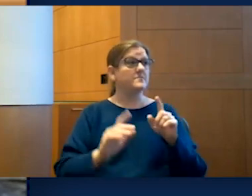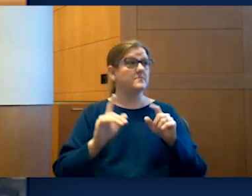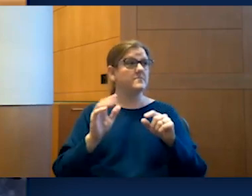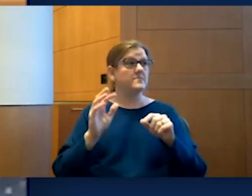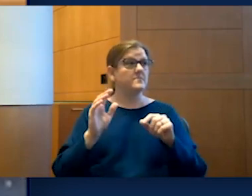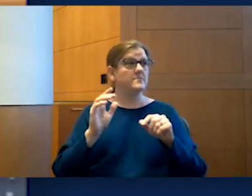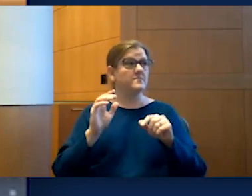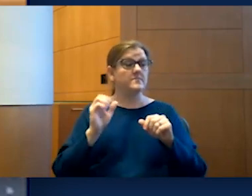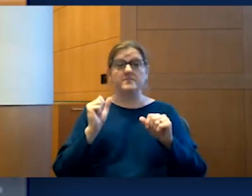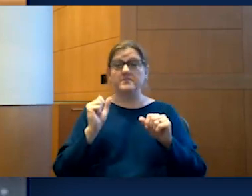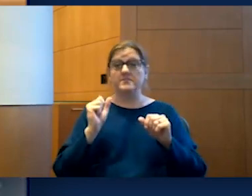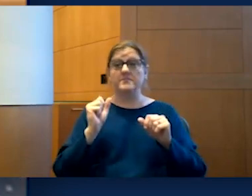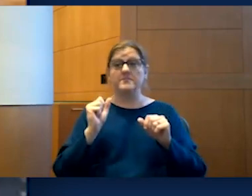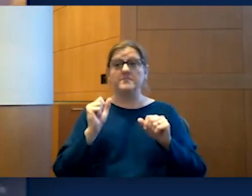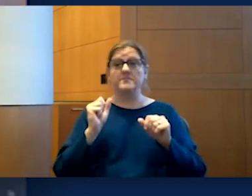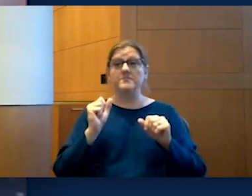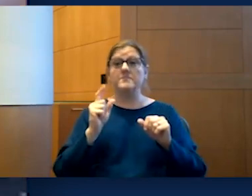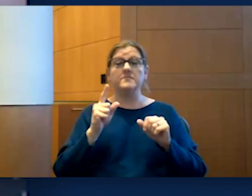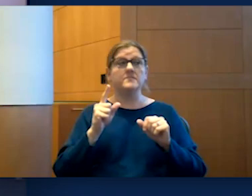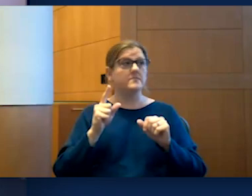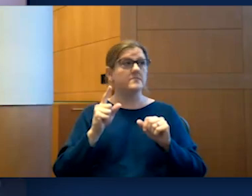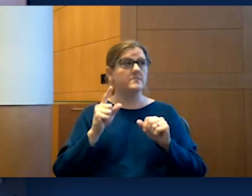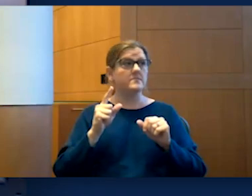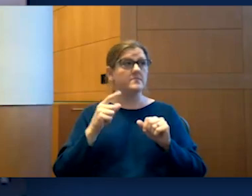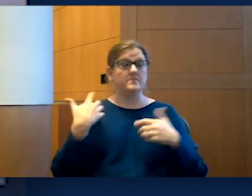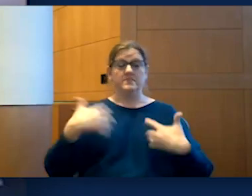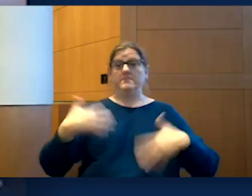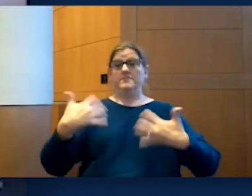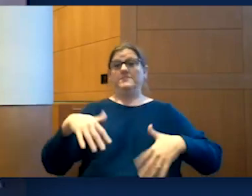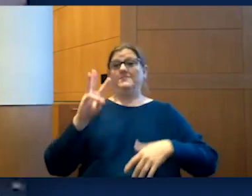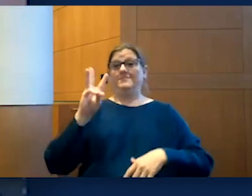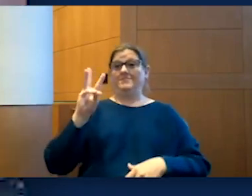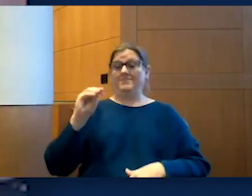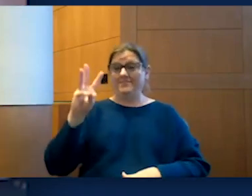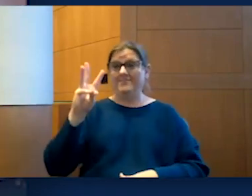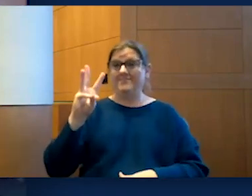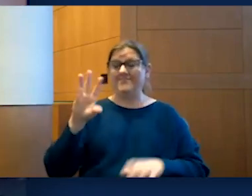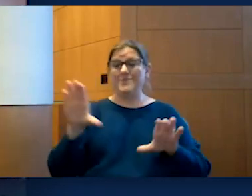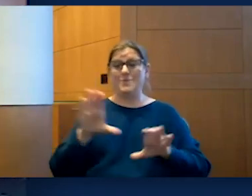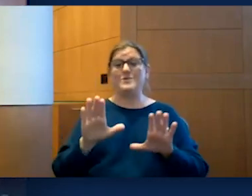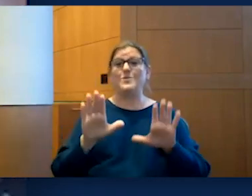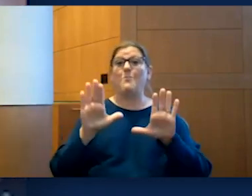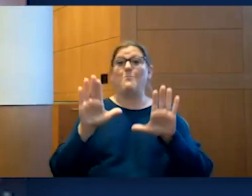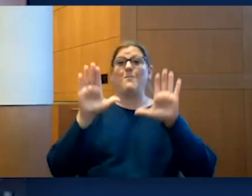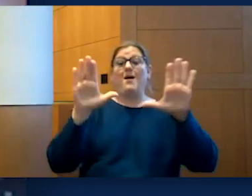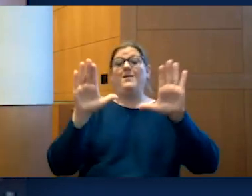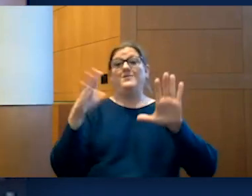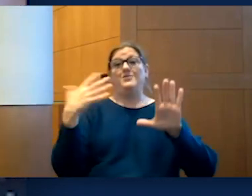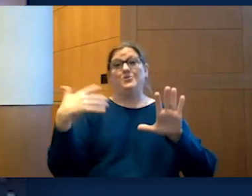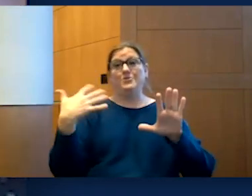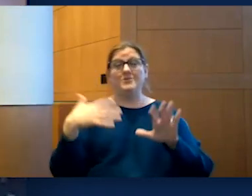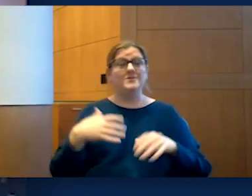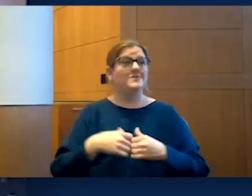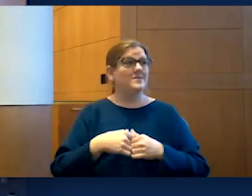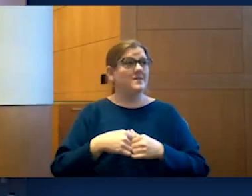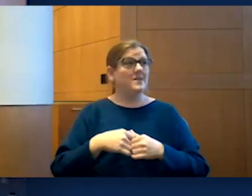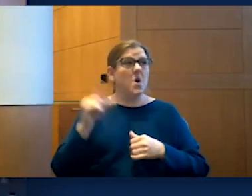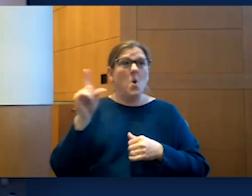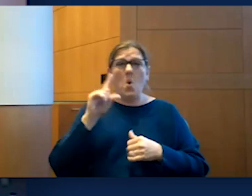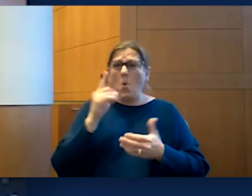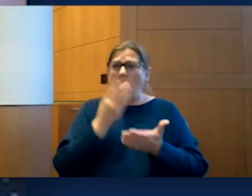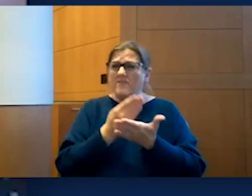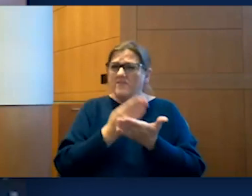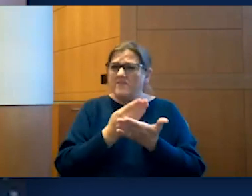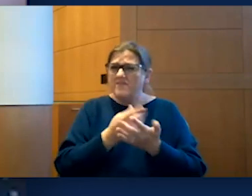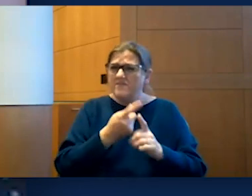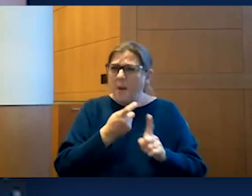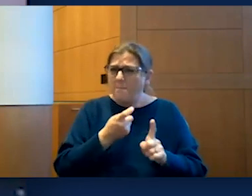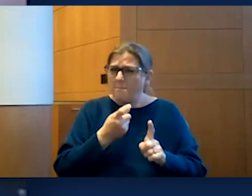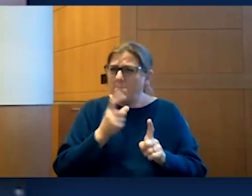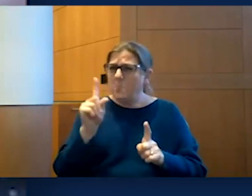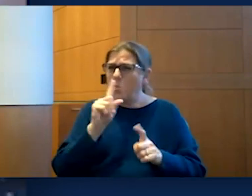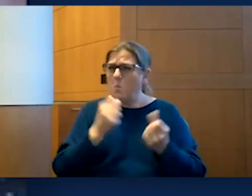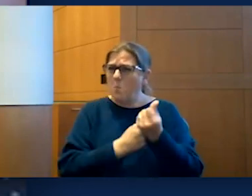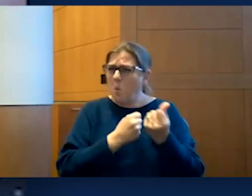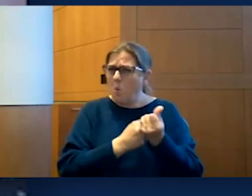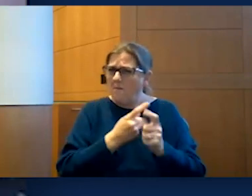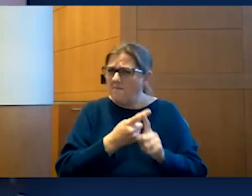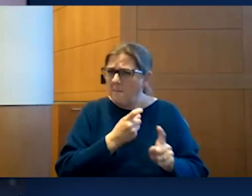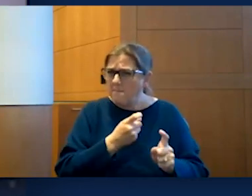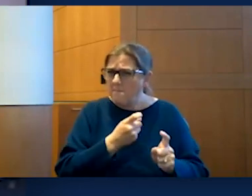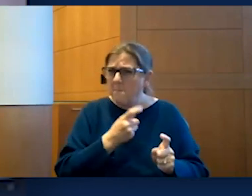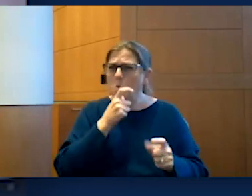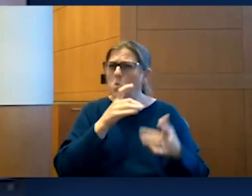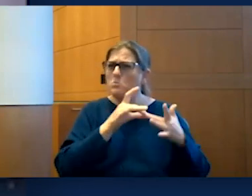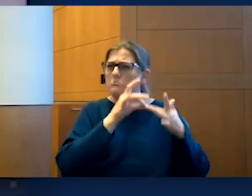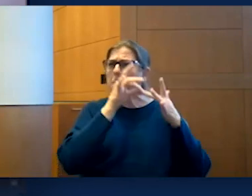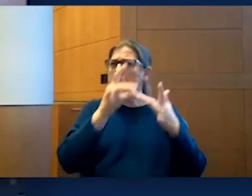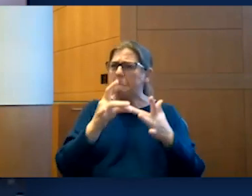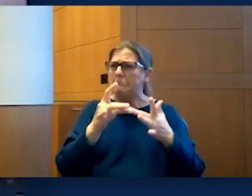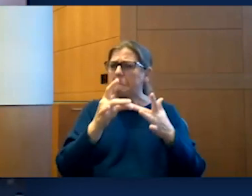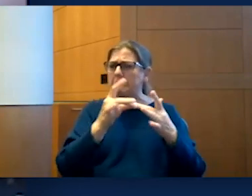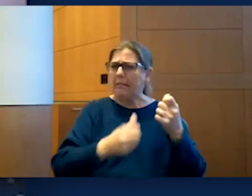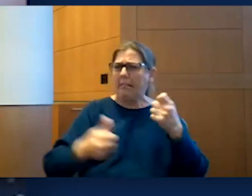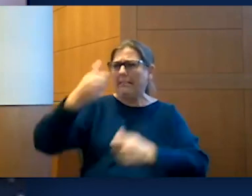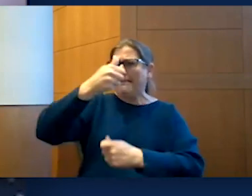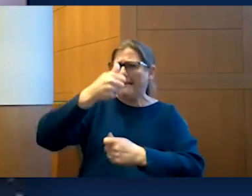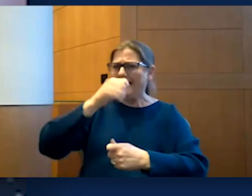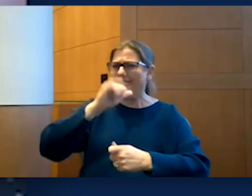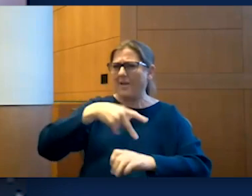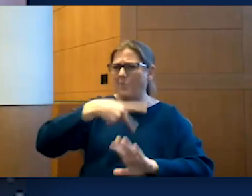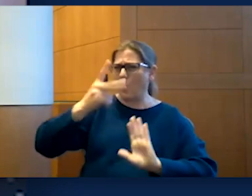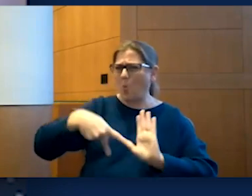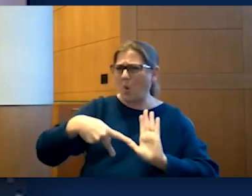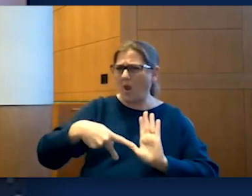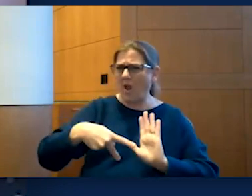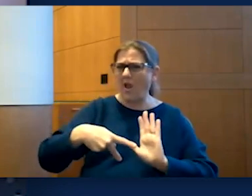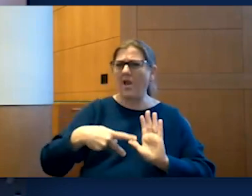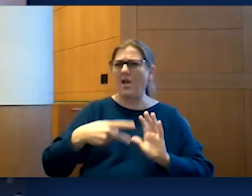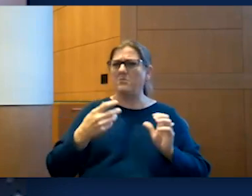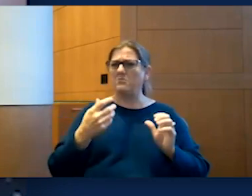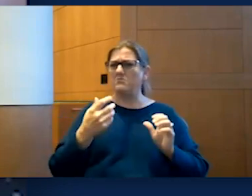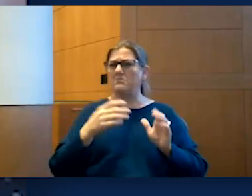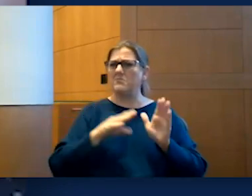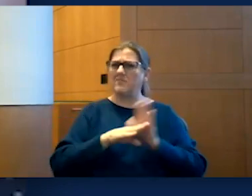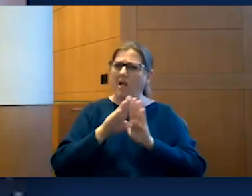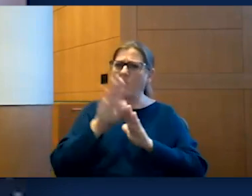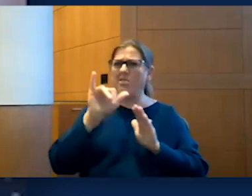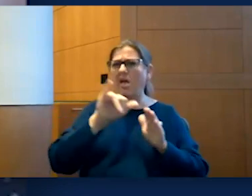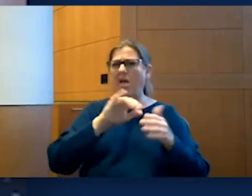Where is the funding? Who's leading this in terms of partnerships? I know how much work it involves.